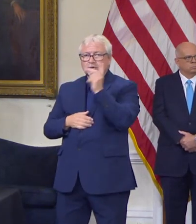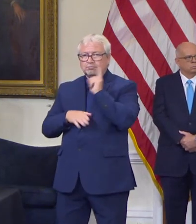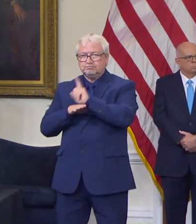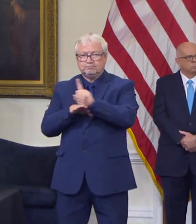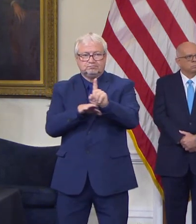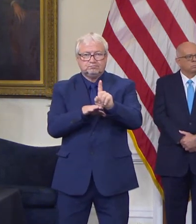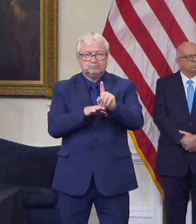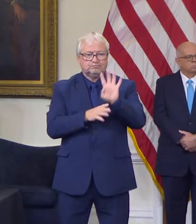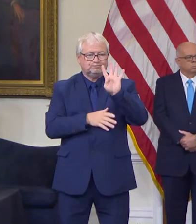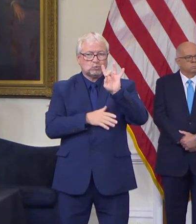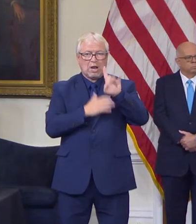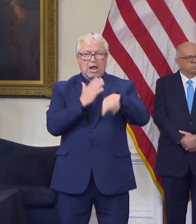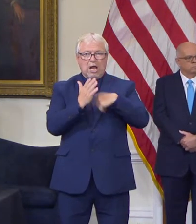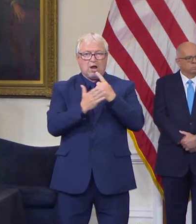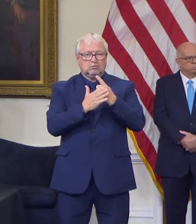results within 48 hours from most labs.